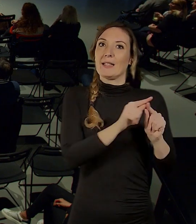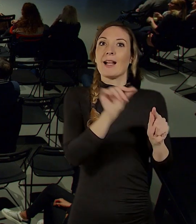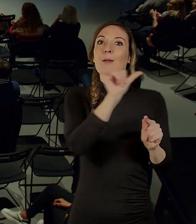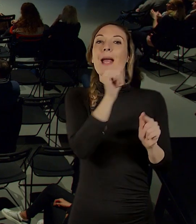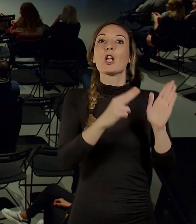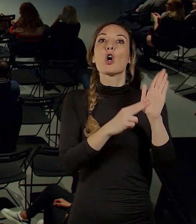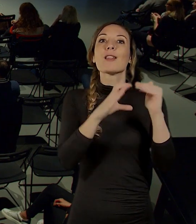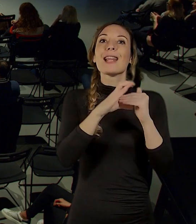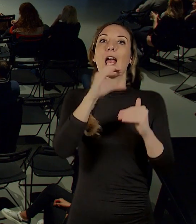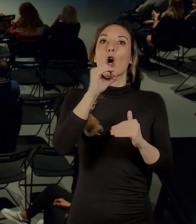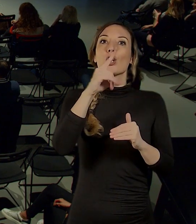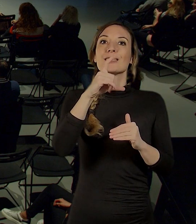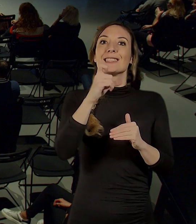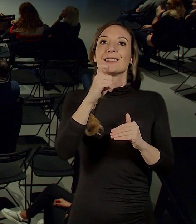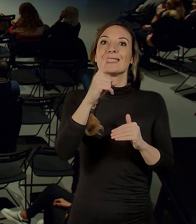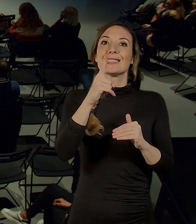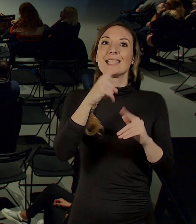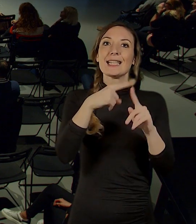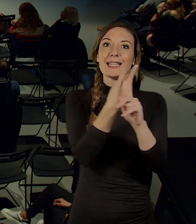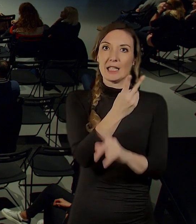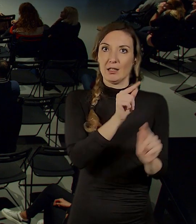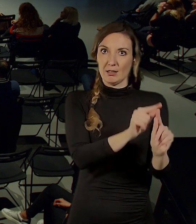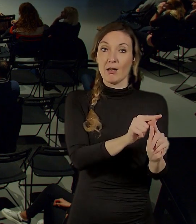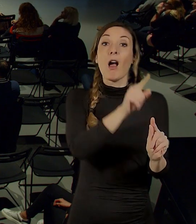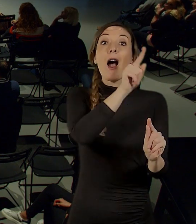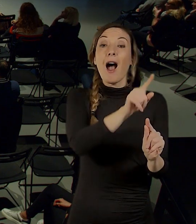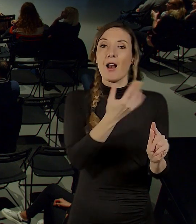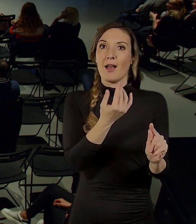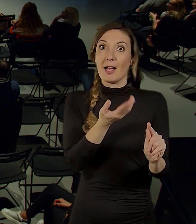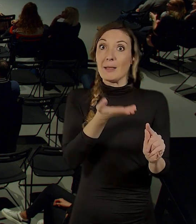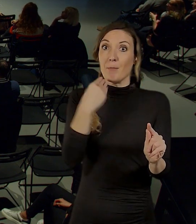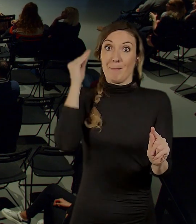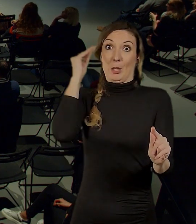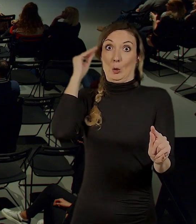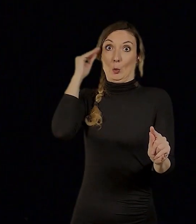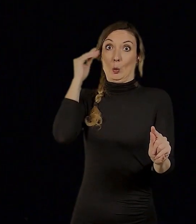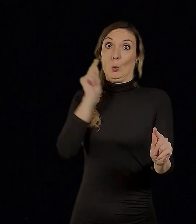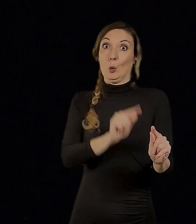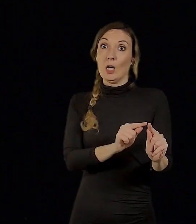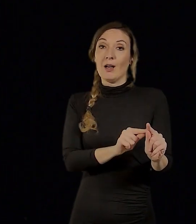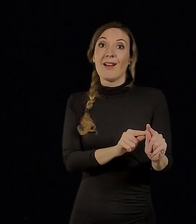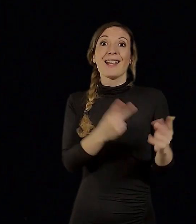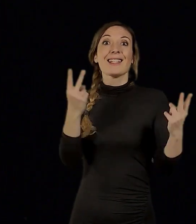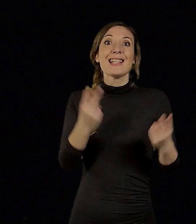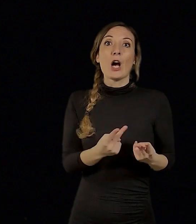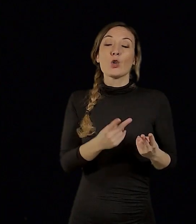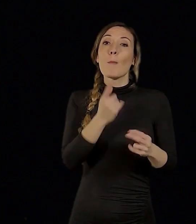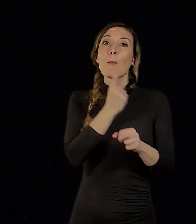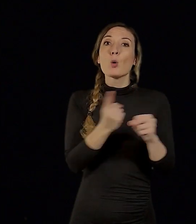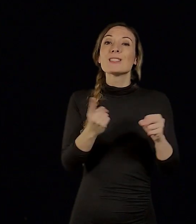projects have already been created, either finished and inhabited or in the rough construction phase.